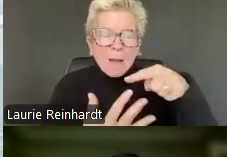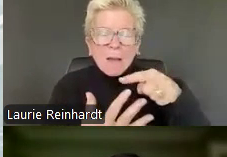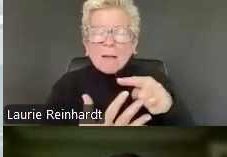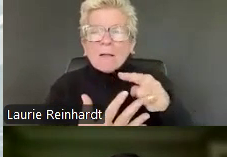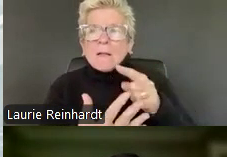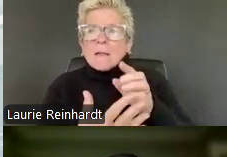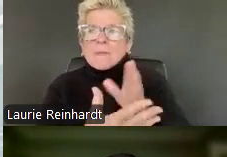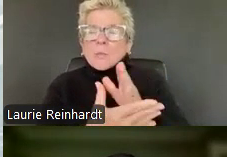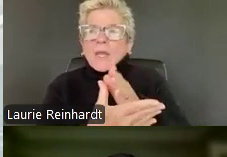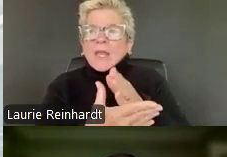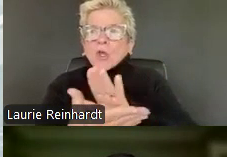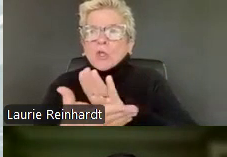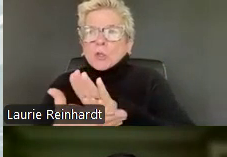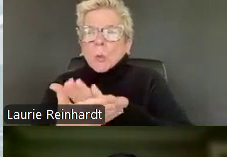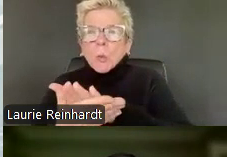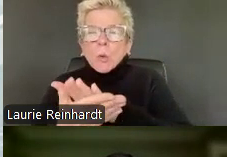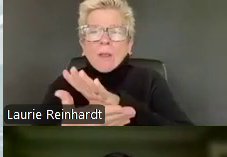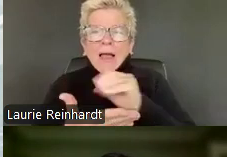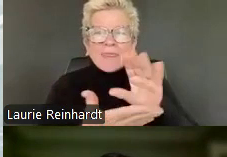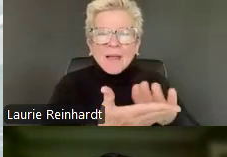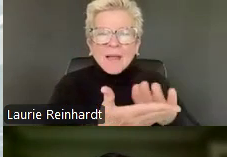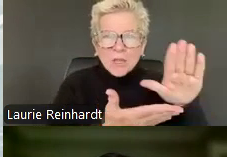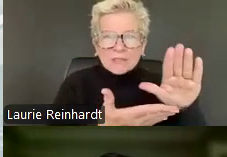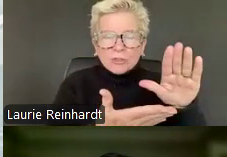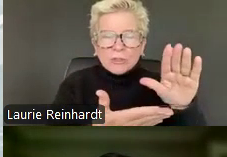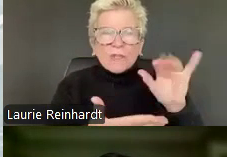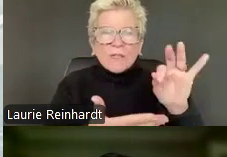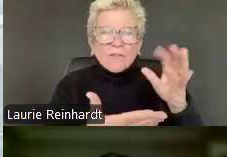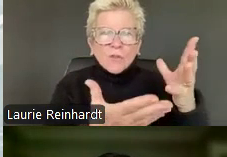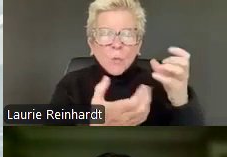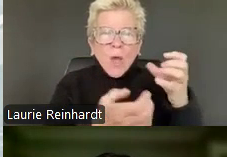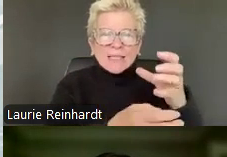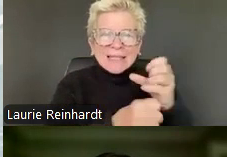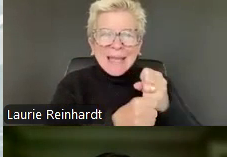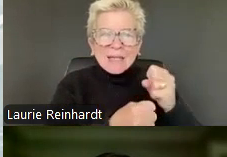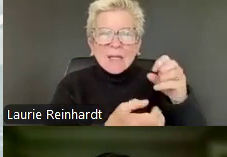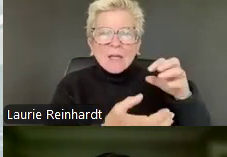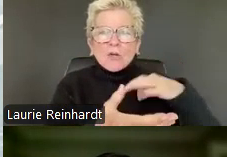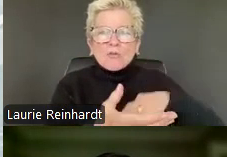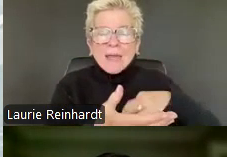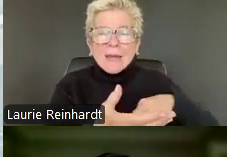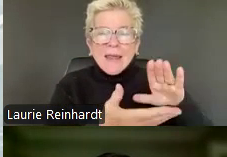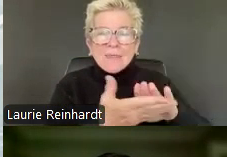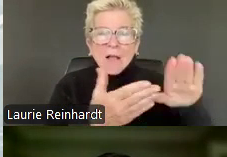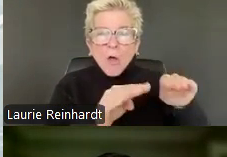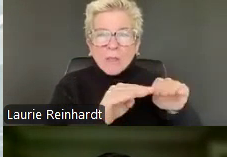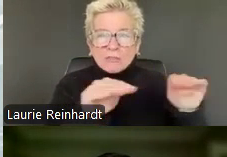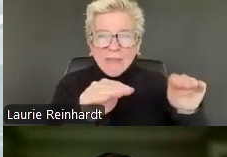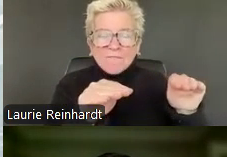trying to get the credit at the college level - that's a little bit different